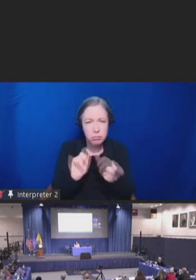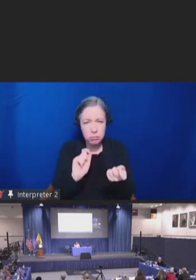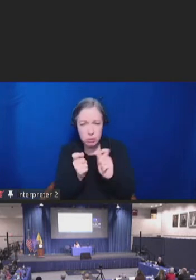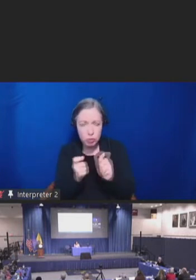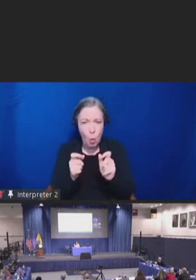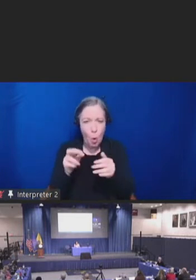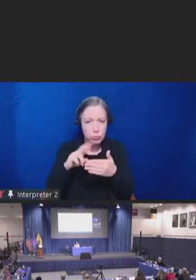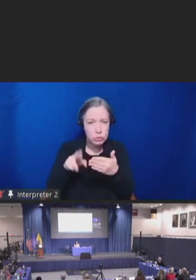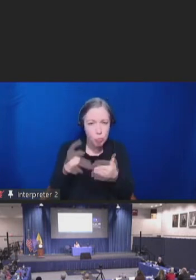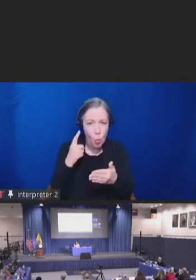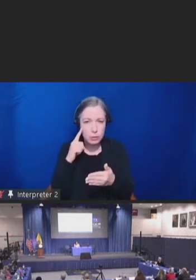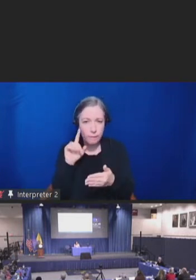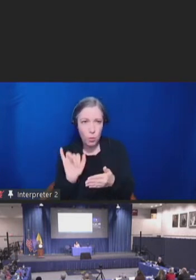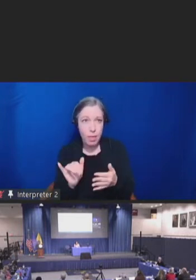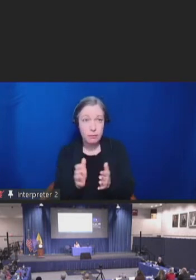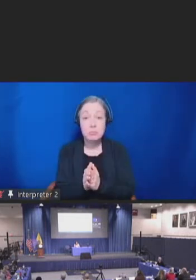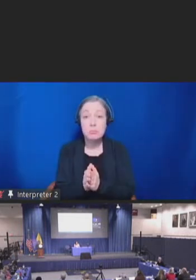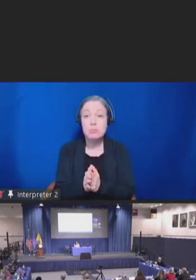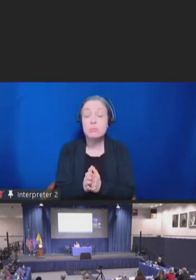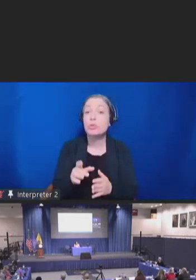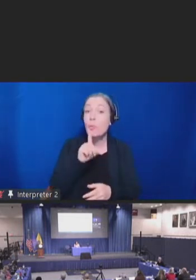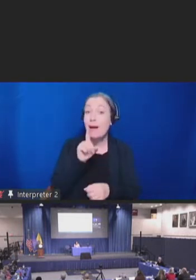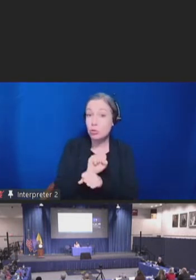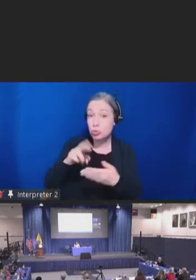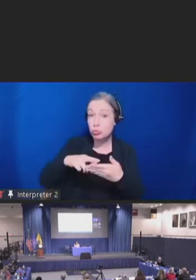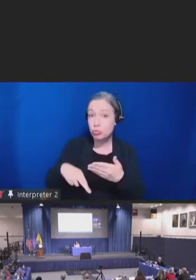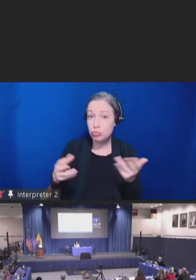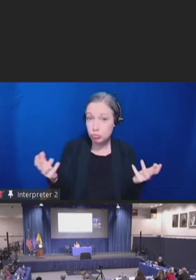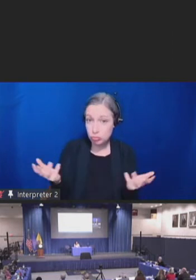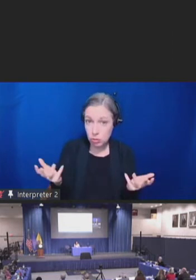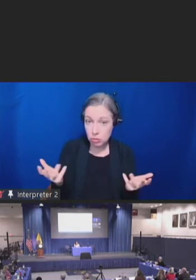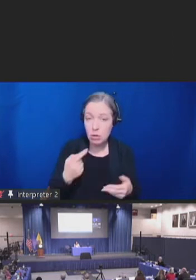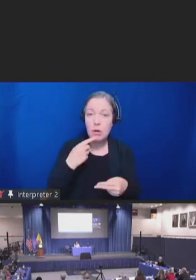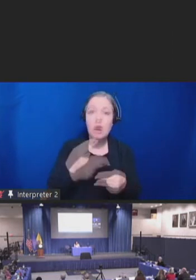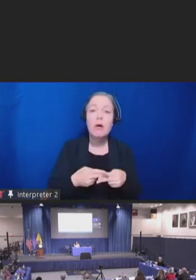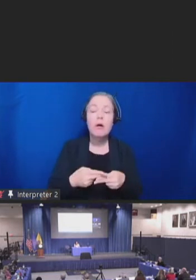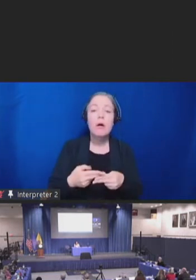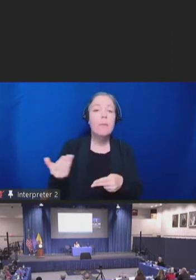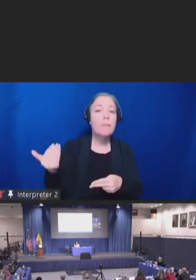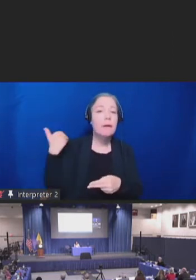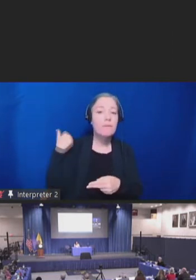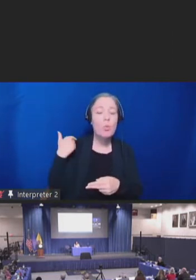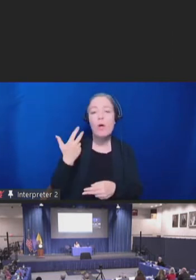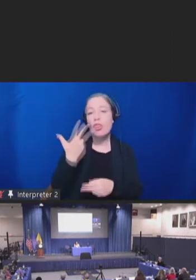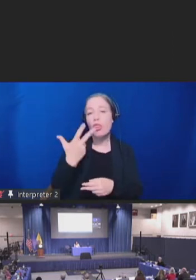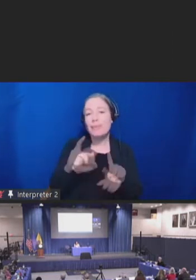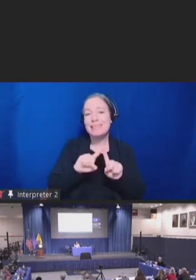The results of this study are as follows. As I mentioned in the main analysis, there were three different exposures.